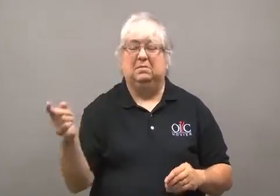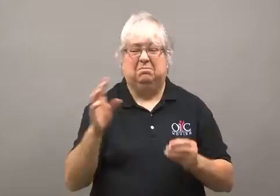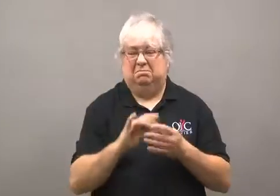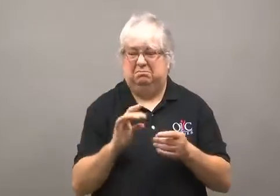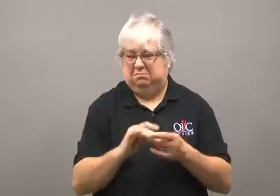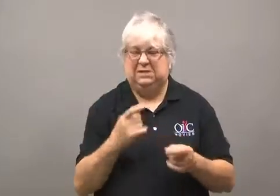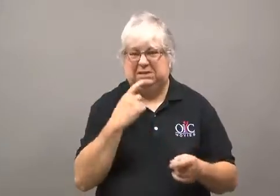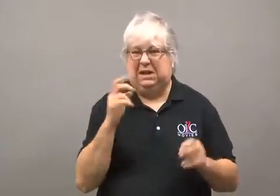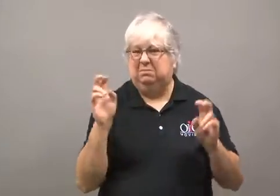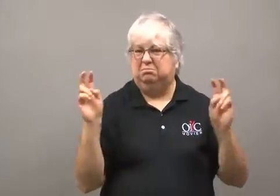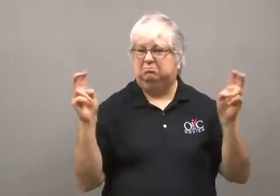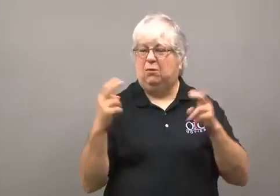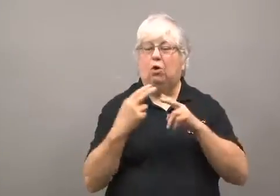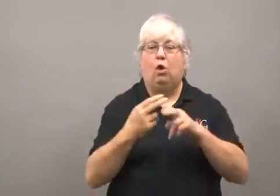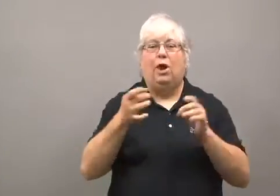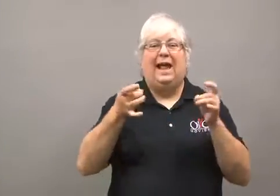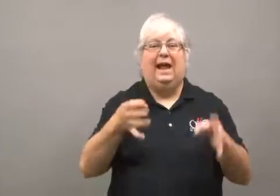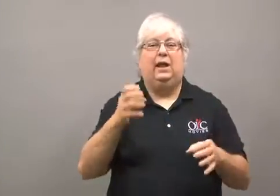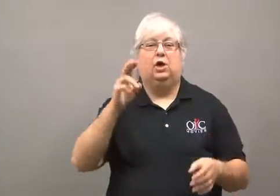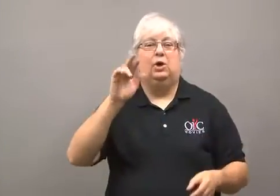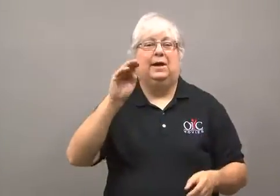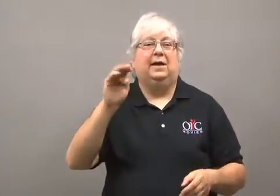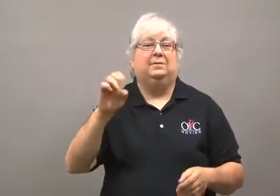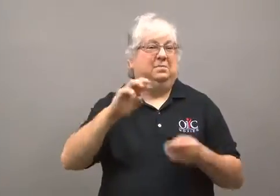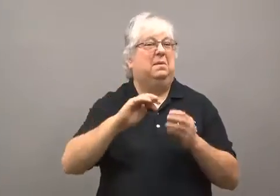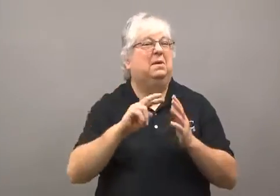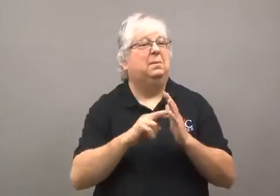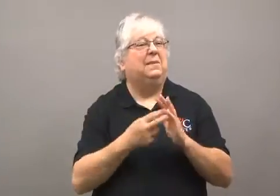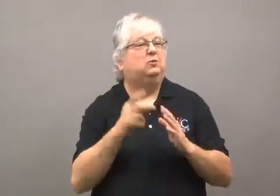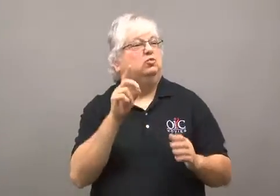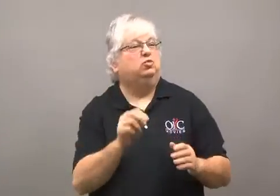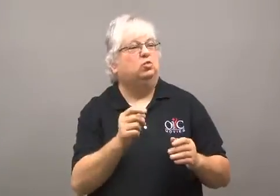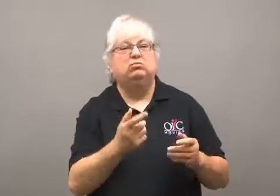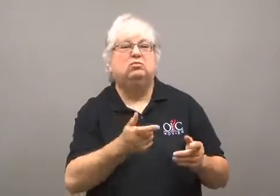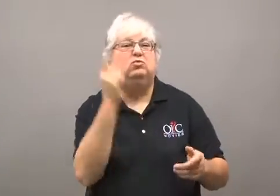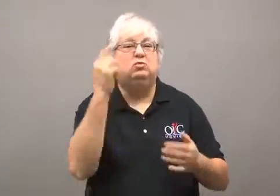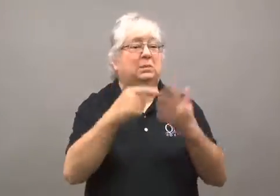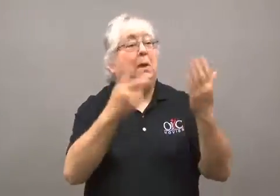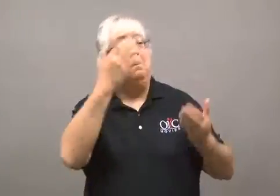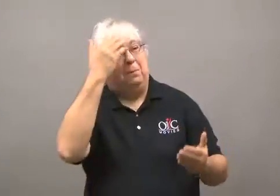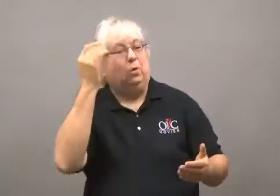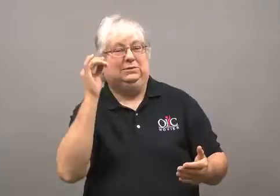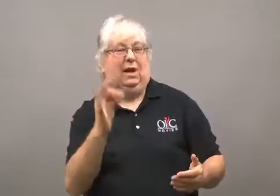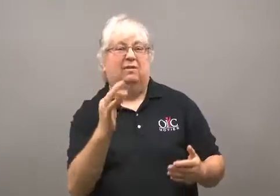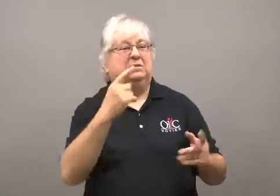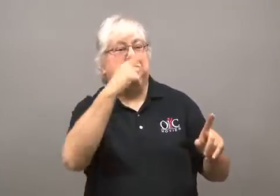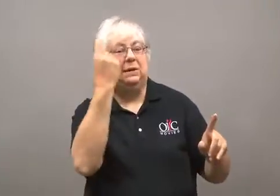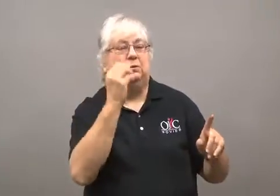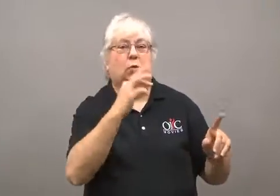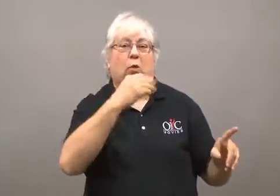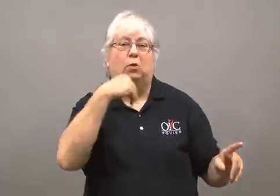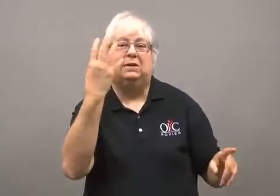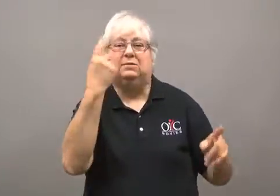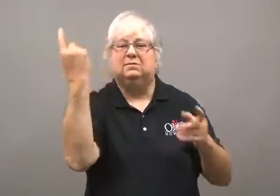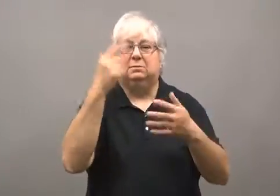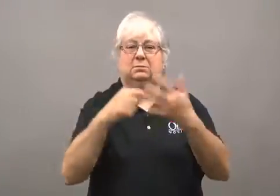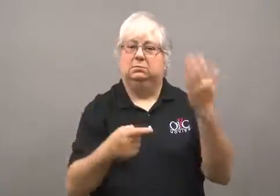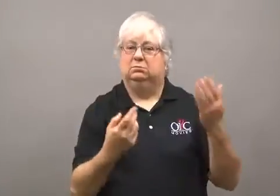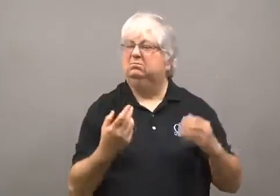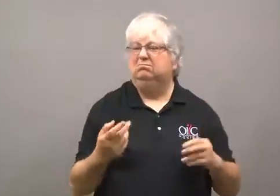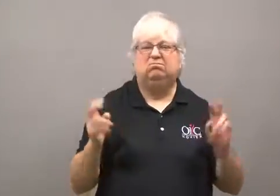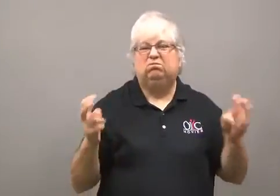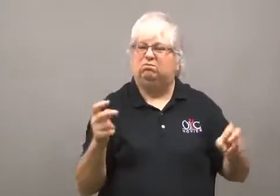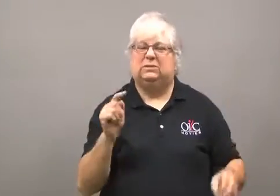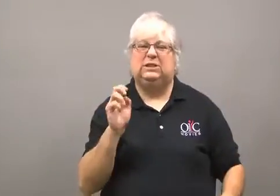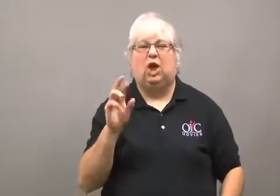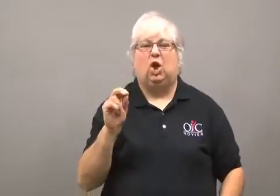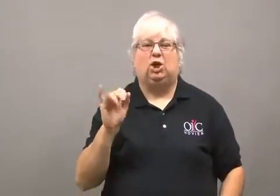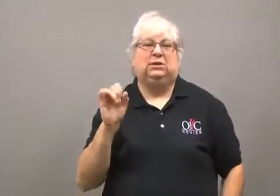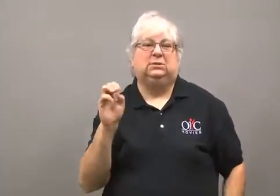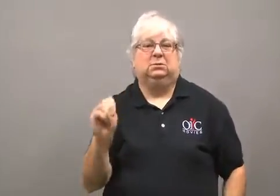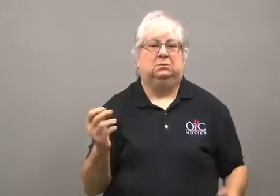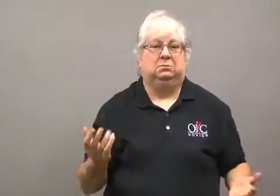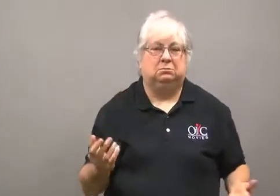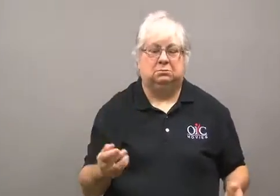He said it was a hate crime and an act of terrorism.